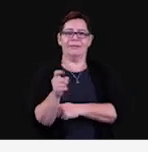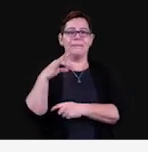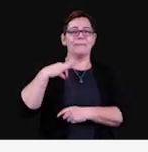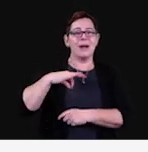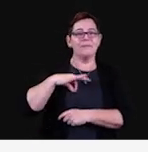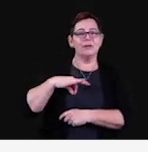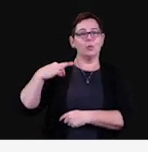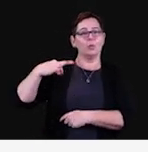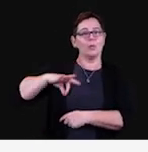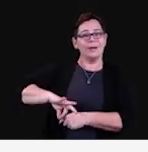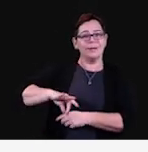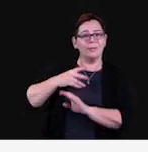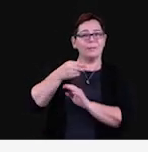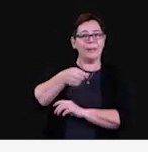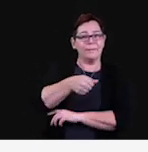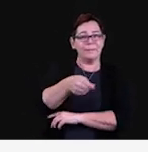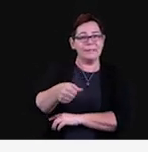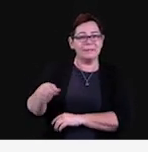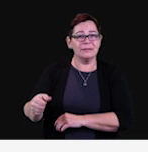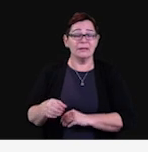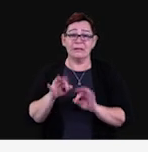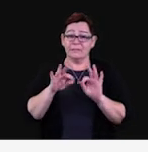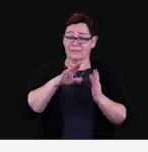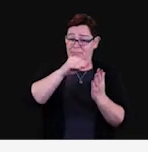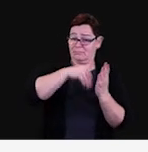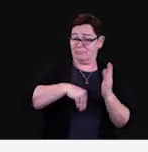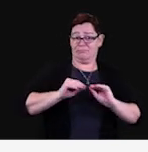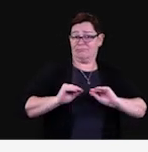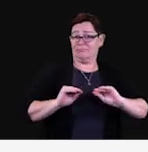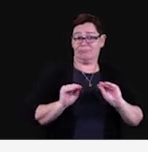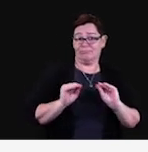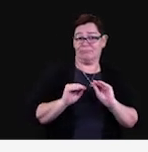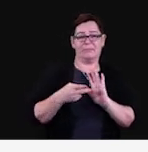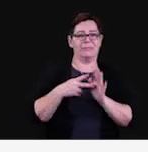If no return is filed, no benefits or credits can be issued.